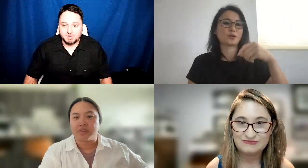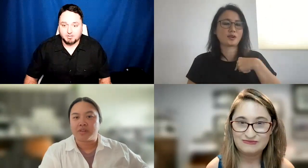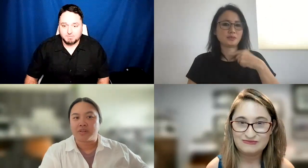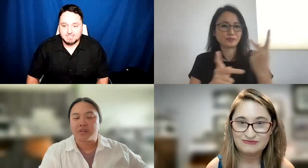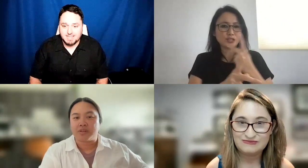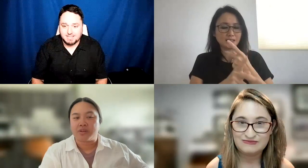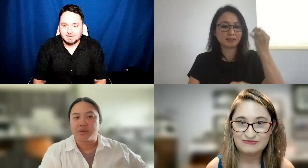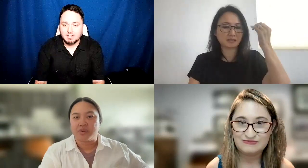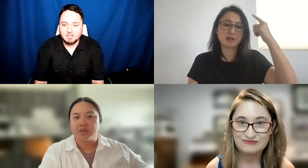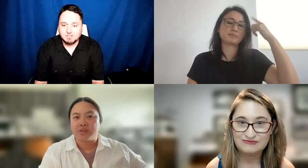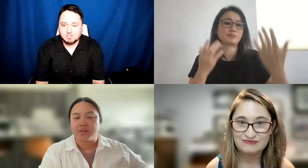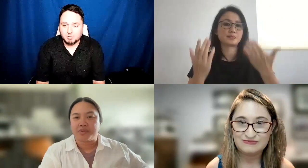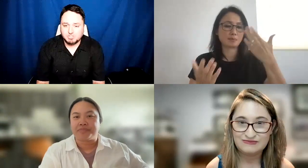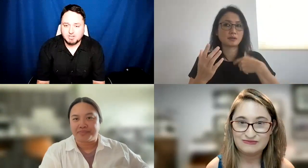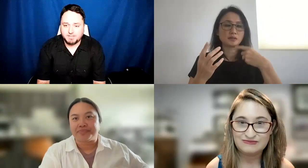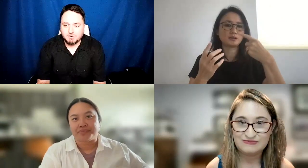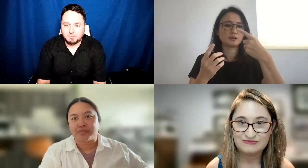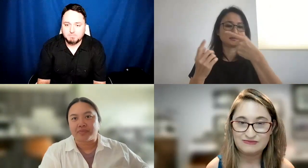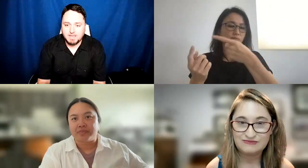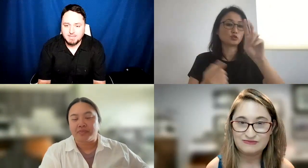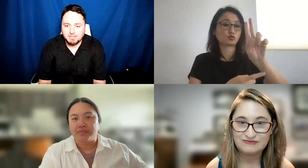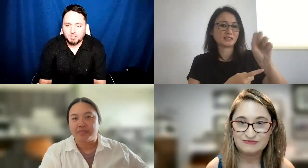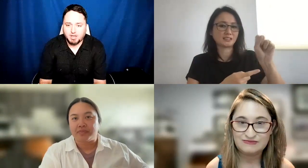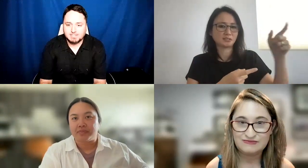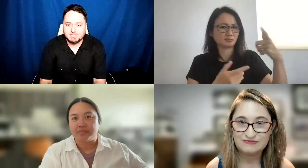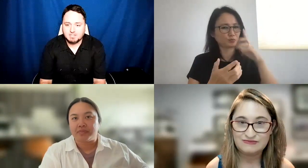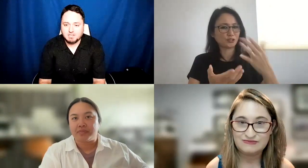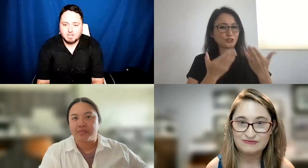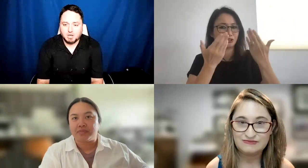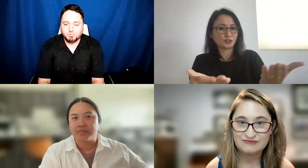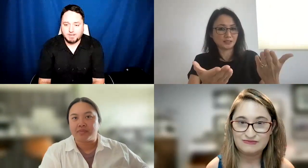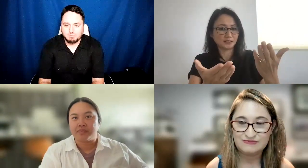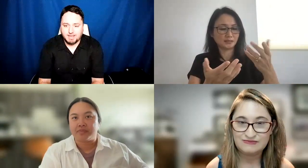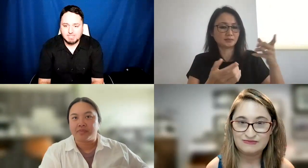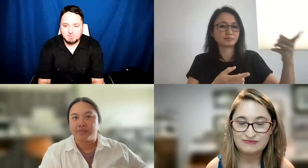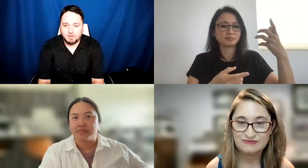that had already been taken. So I was just trying to figure out, but maybe I thought Russ, my husband,